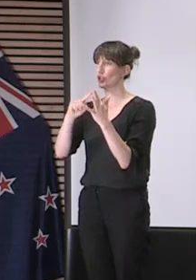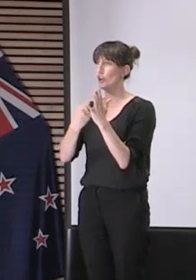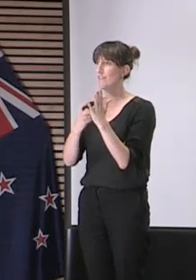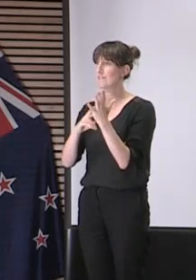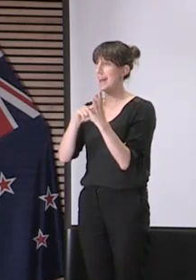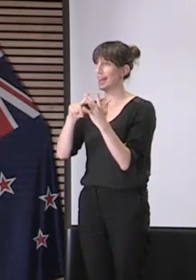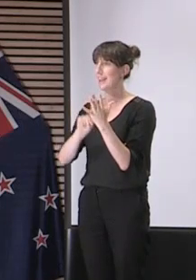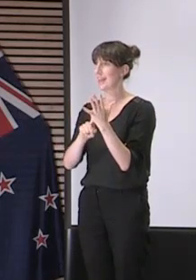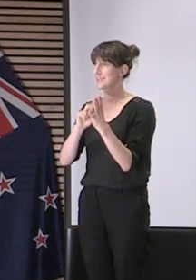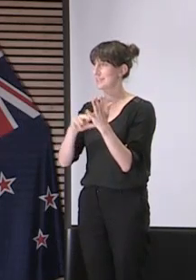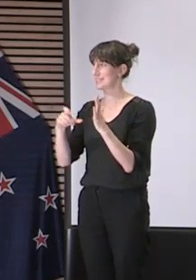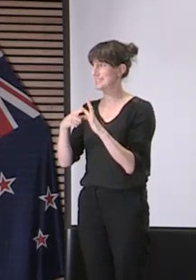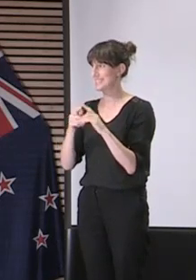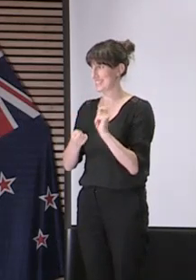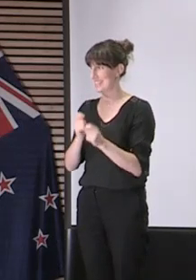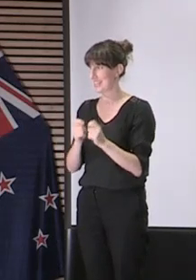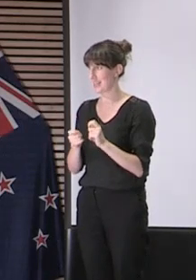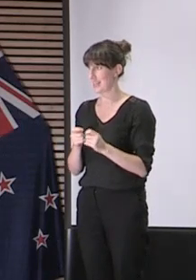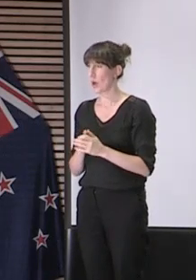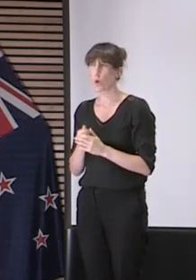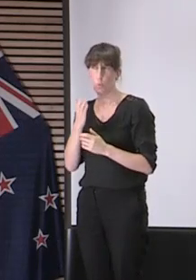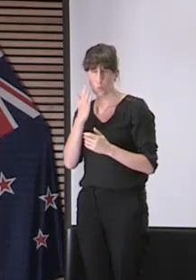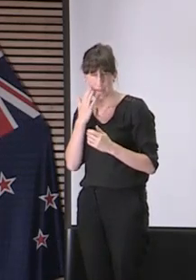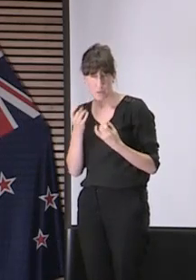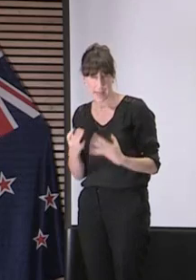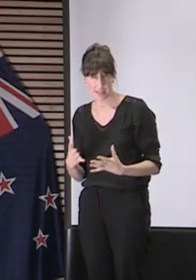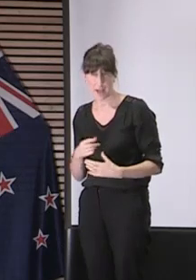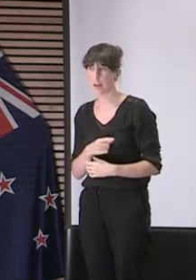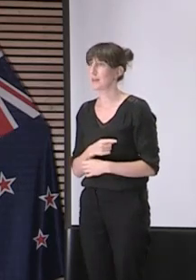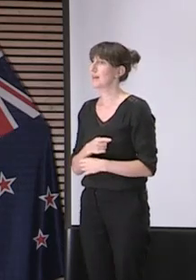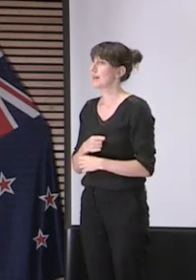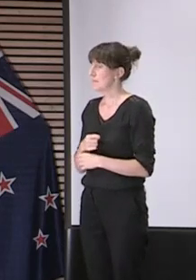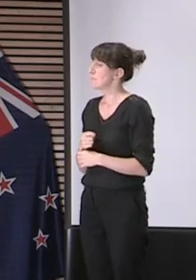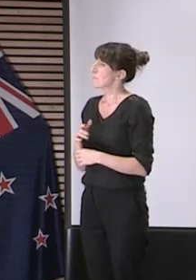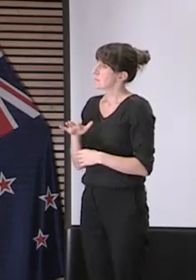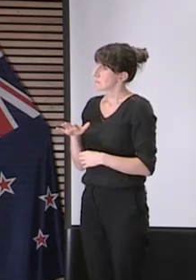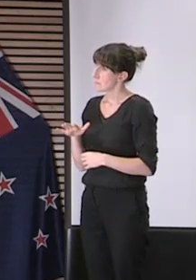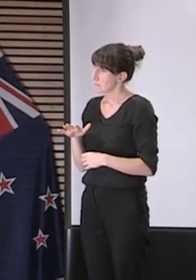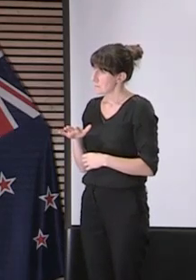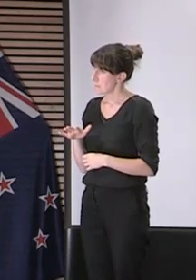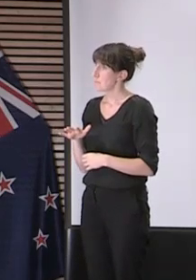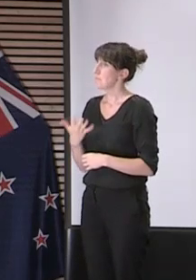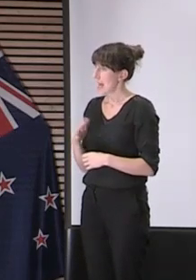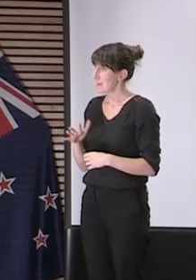What I can say is that the sir slay Lance testing will be used as